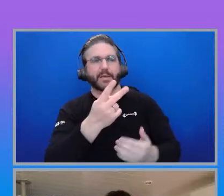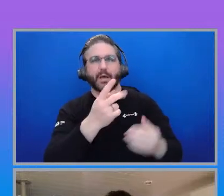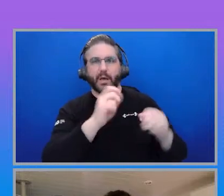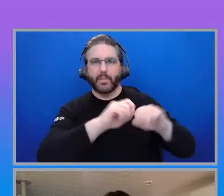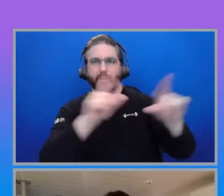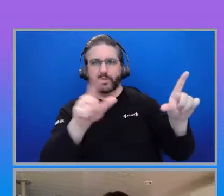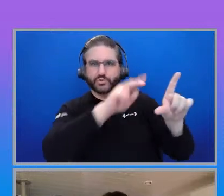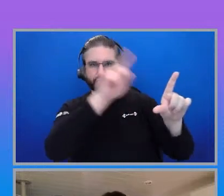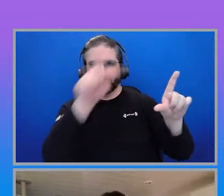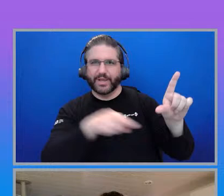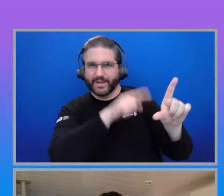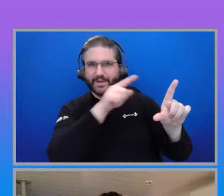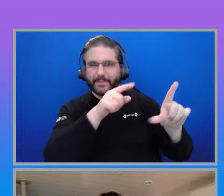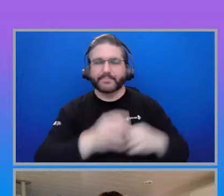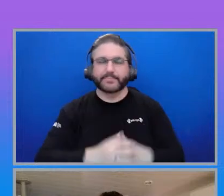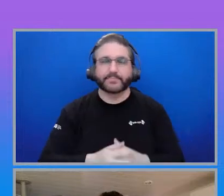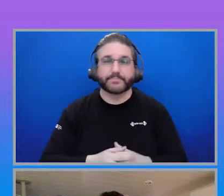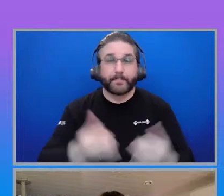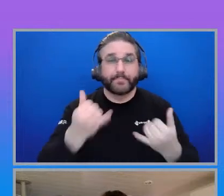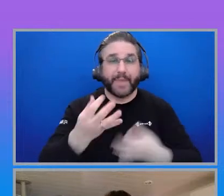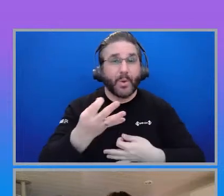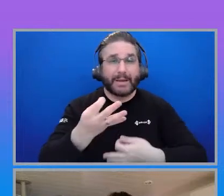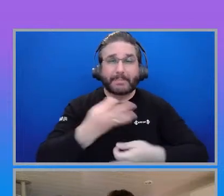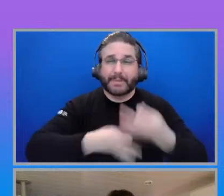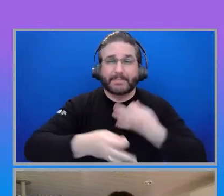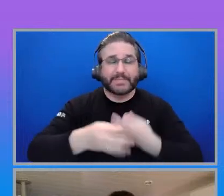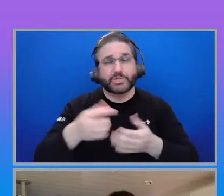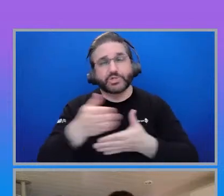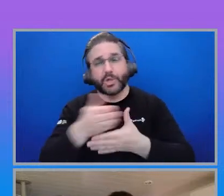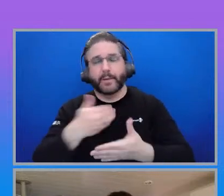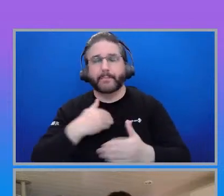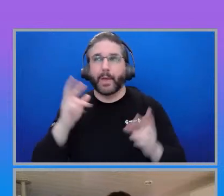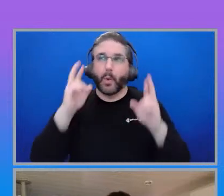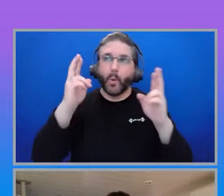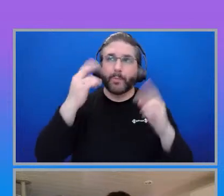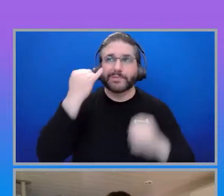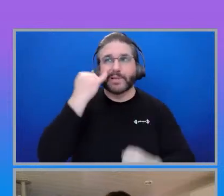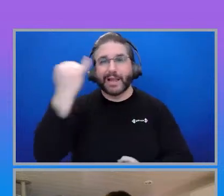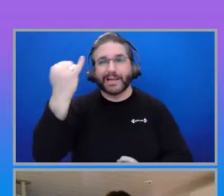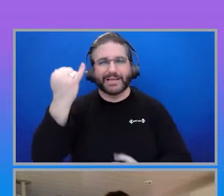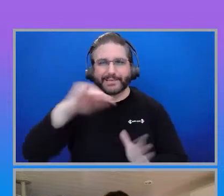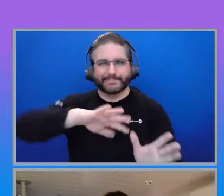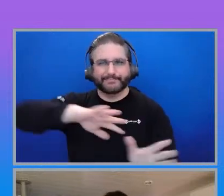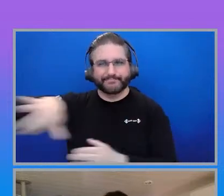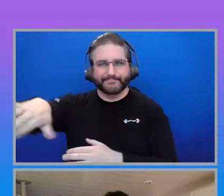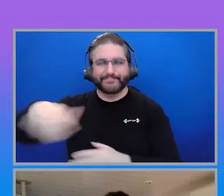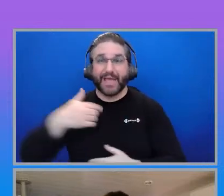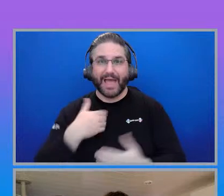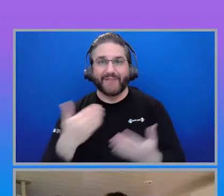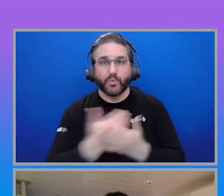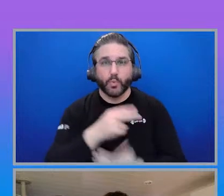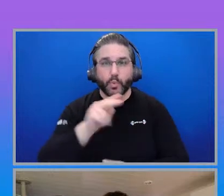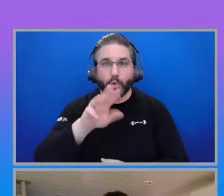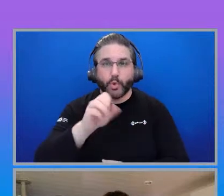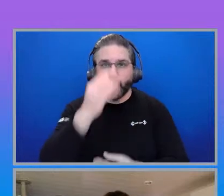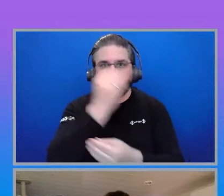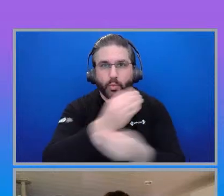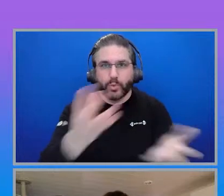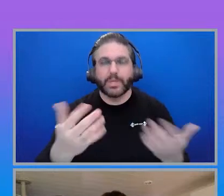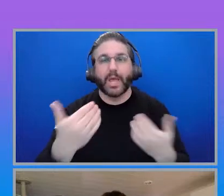But this time, instead of just sharing my kind of hopes and ideas, I've actually got news